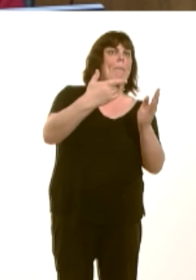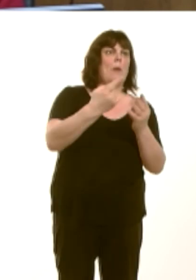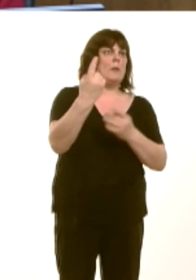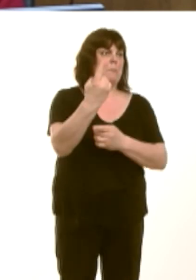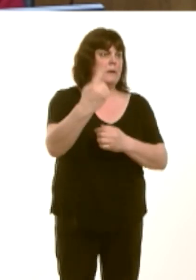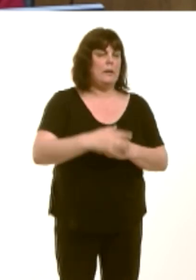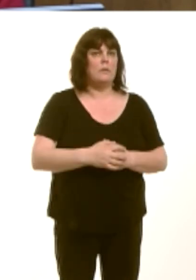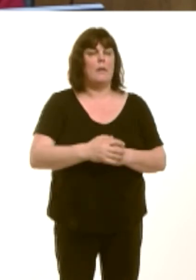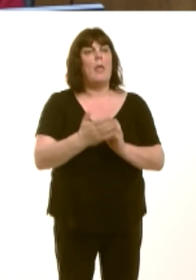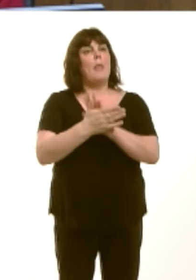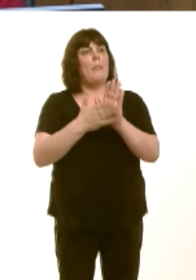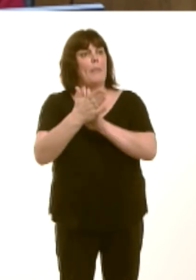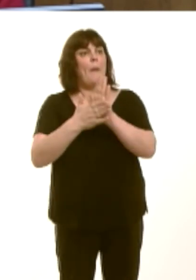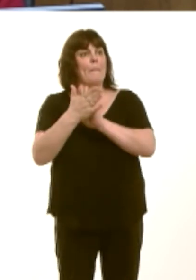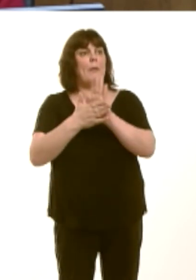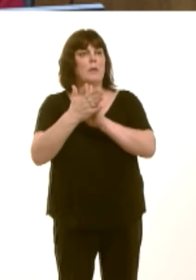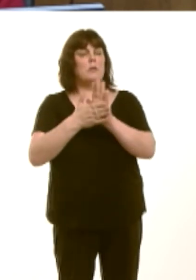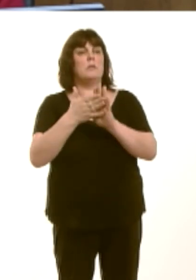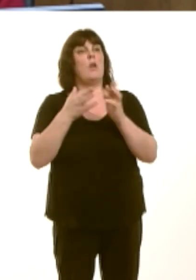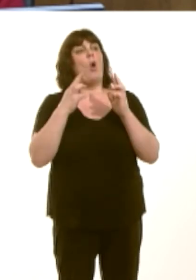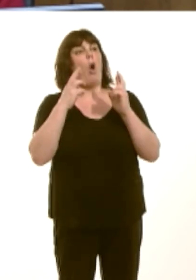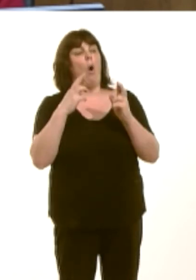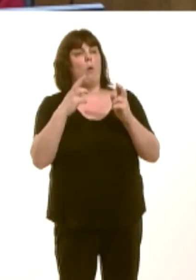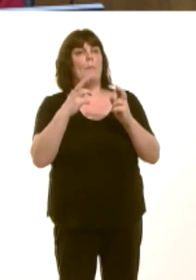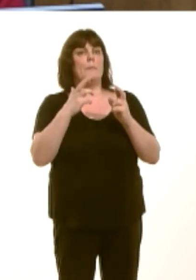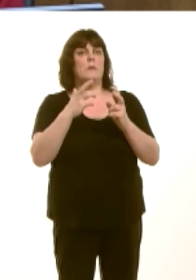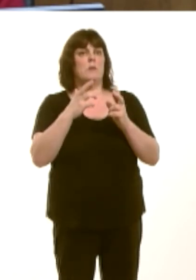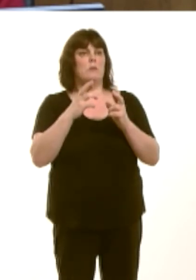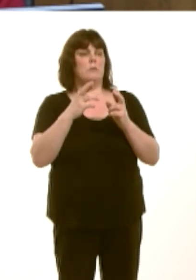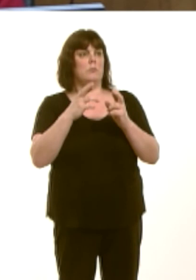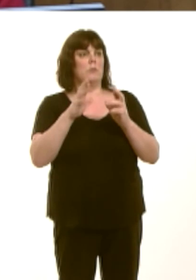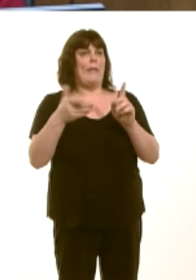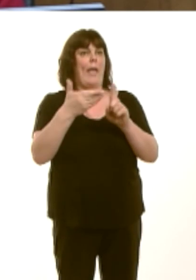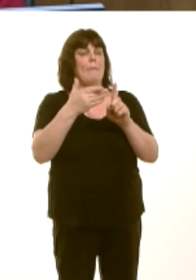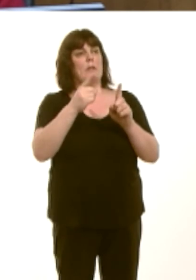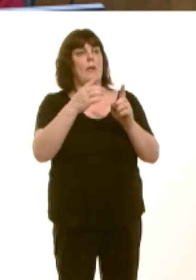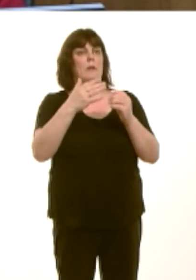and that then, of course, it is hoped, will increase the number of men who volunteer as well.